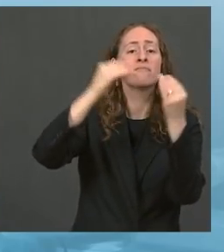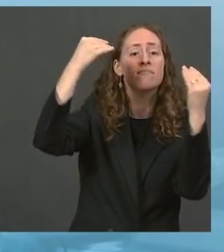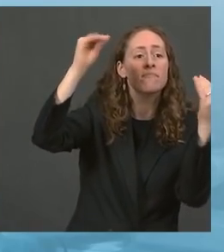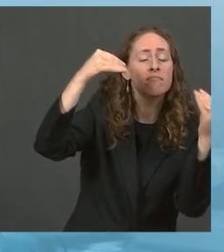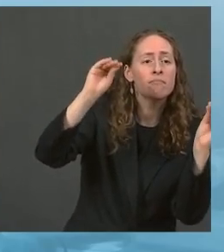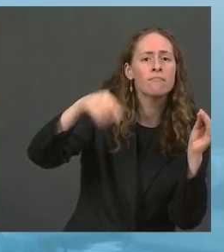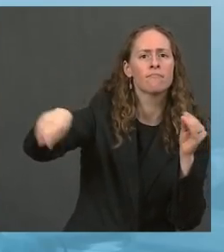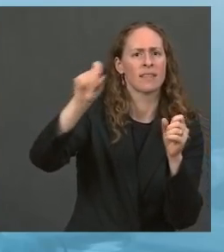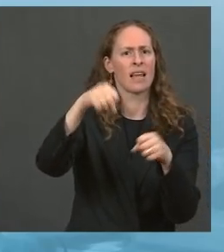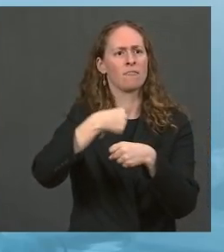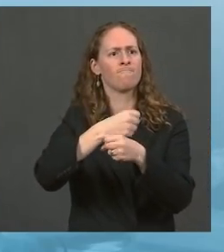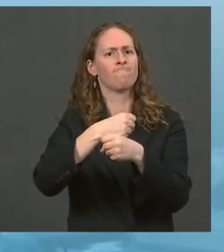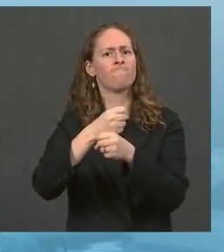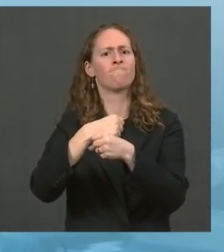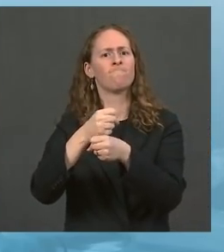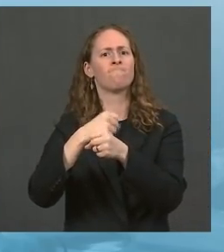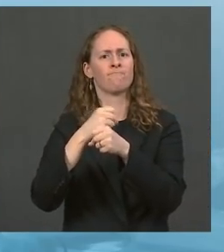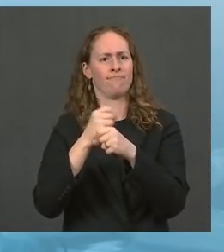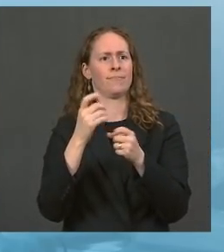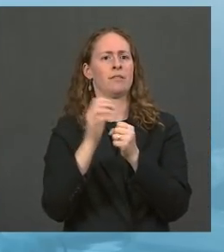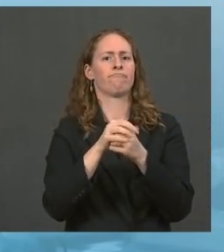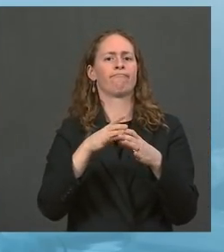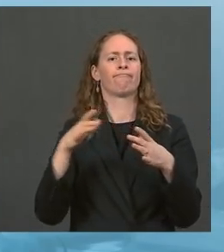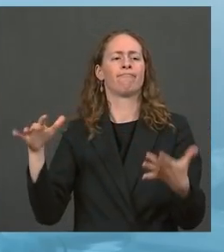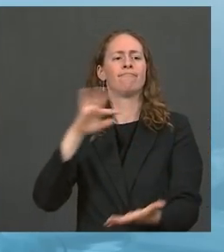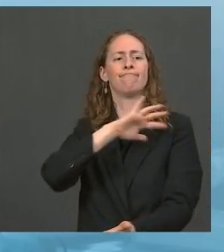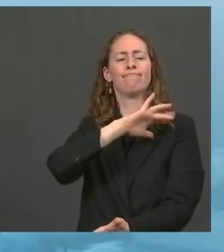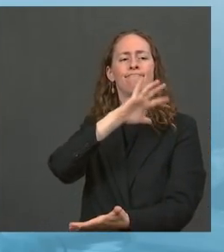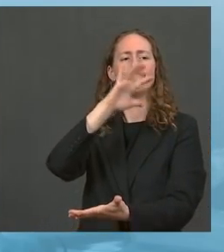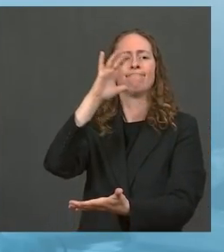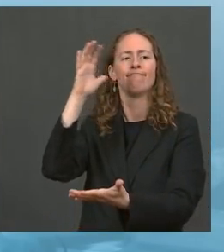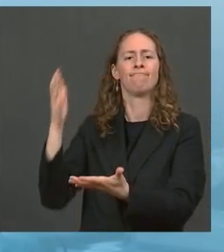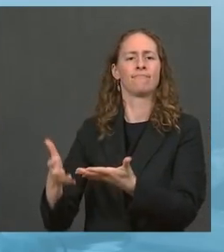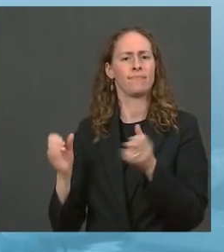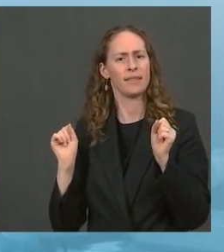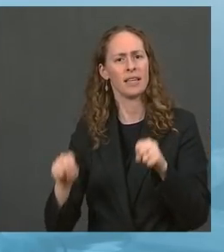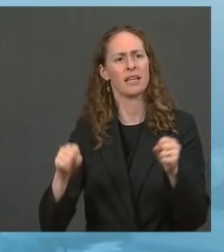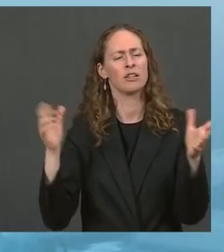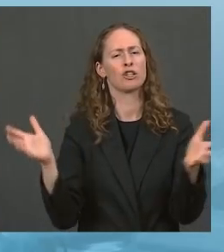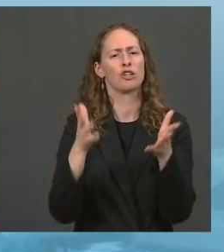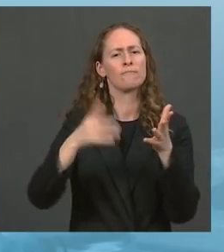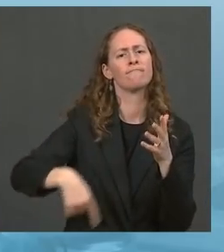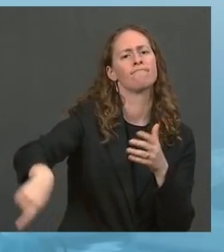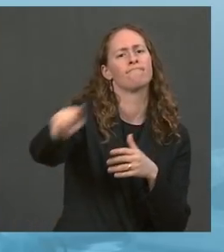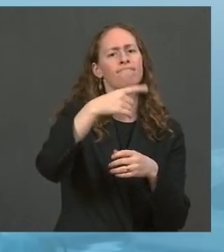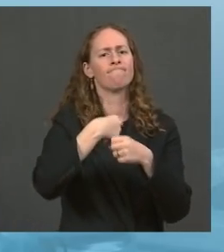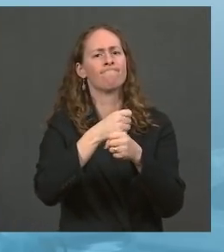and capability to produce and manufacture safe and highly effective vaccines in their own countries.